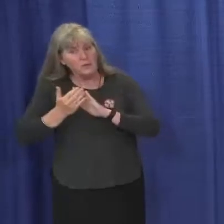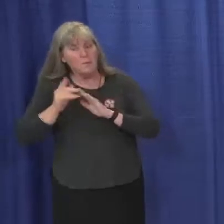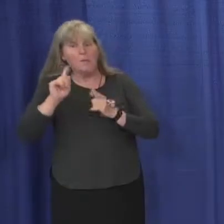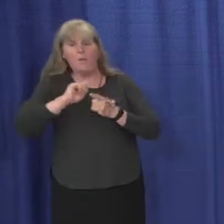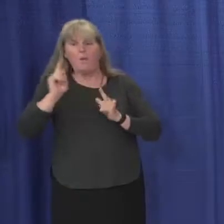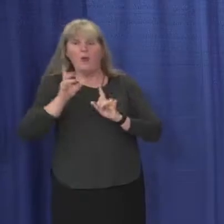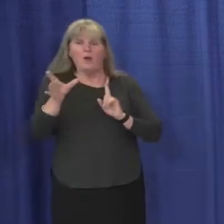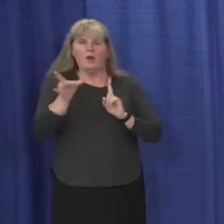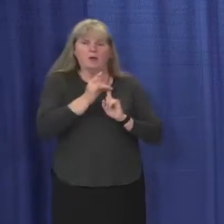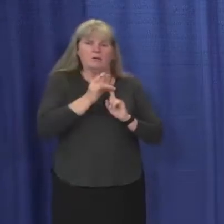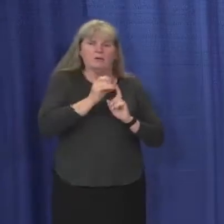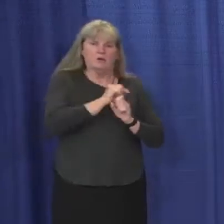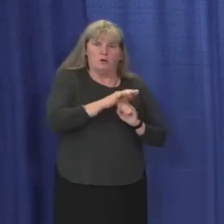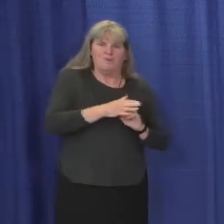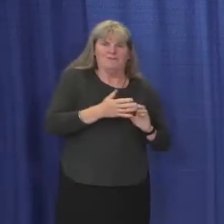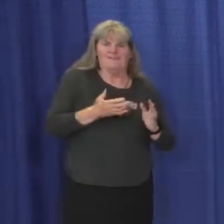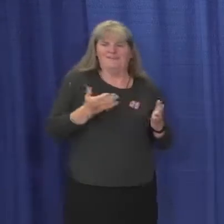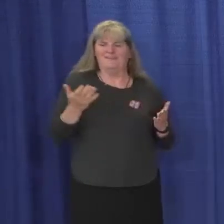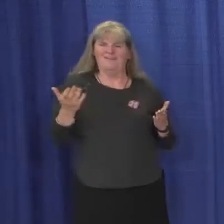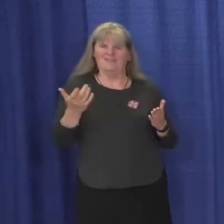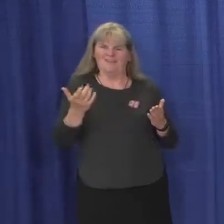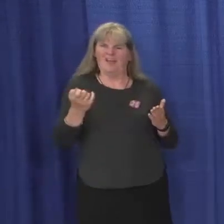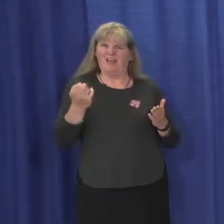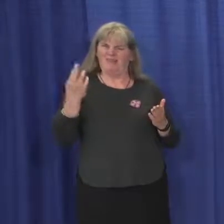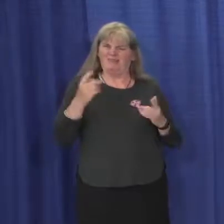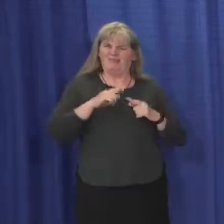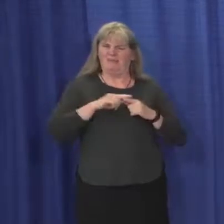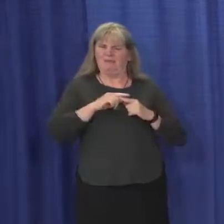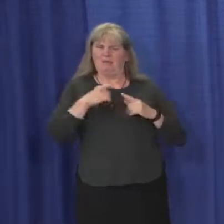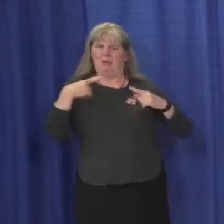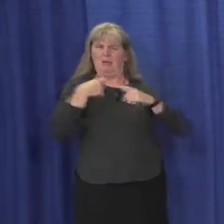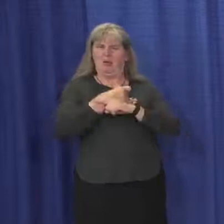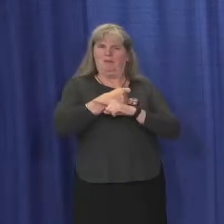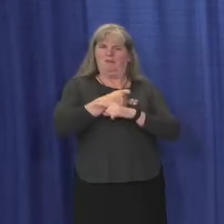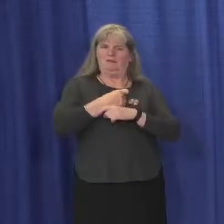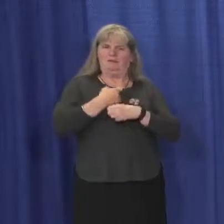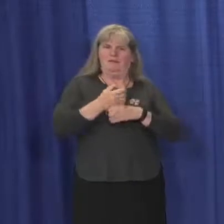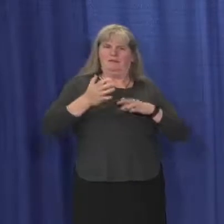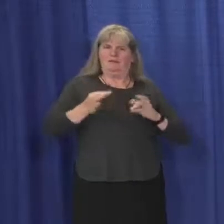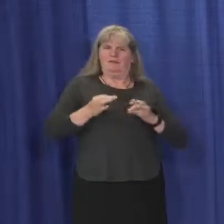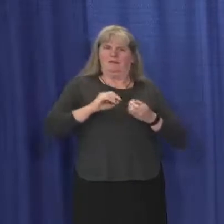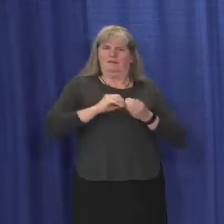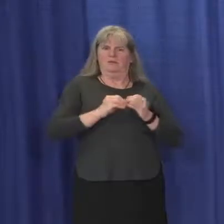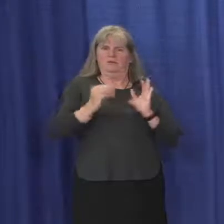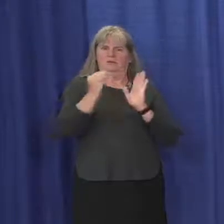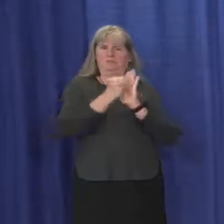they are. And moving people around from